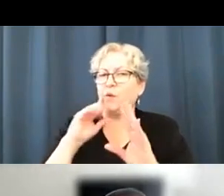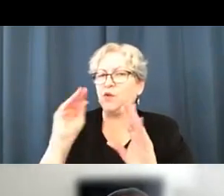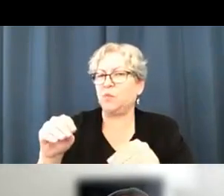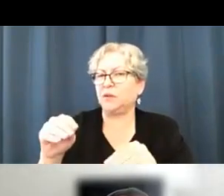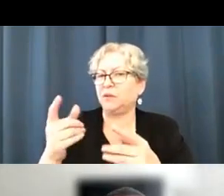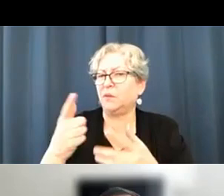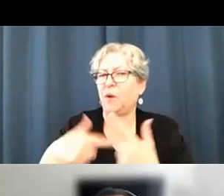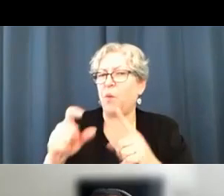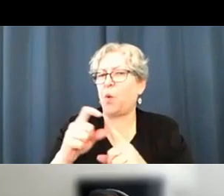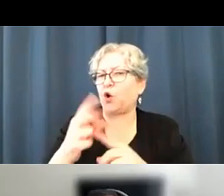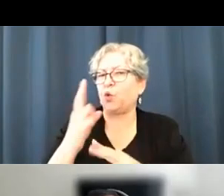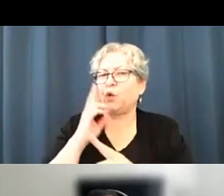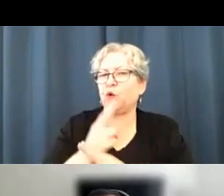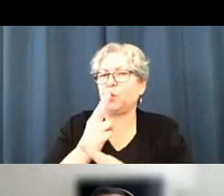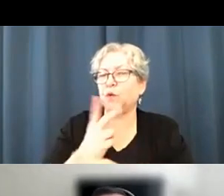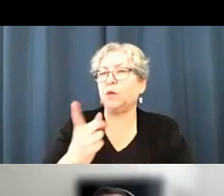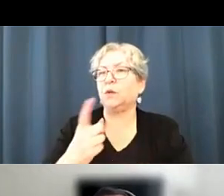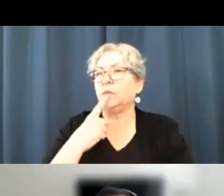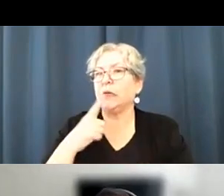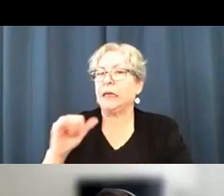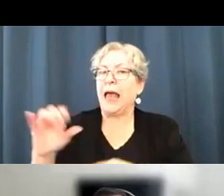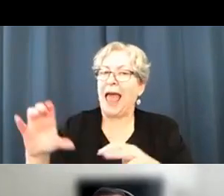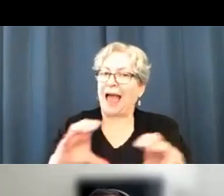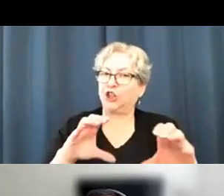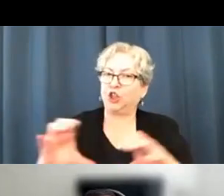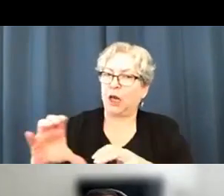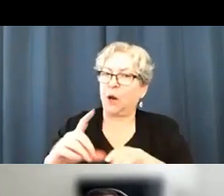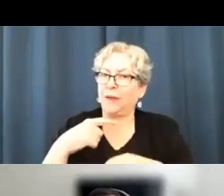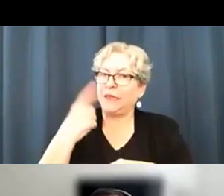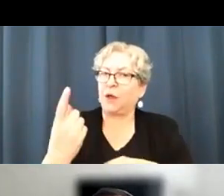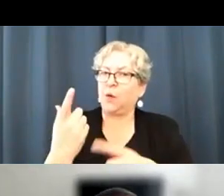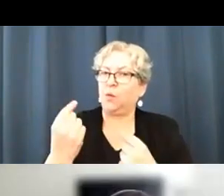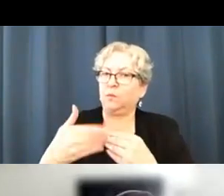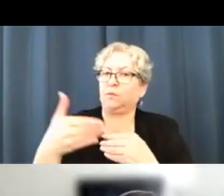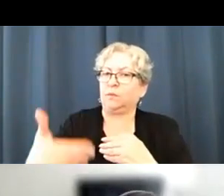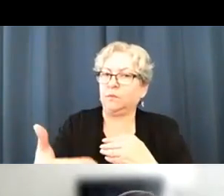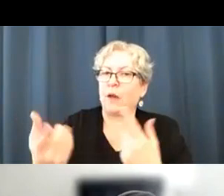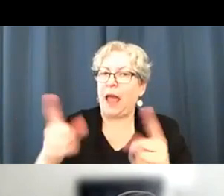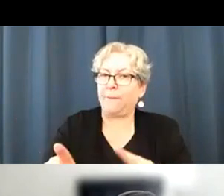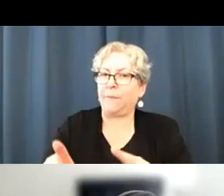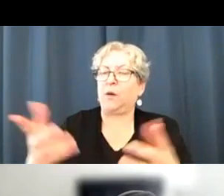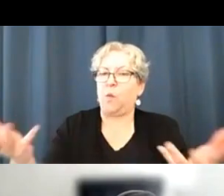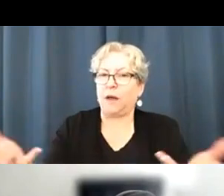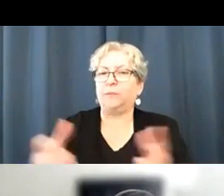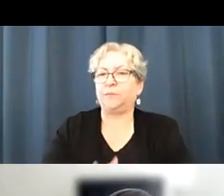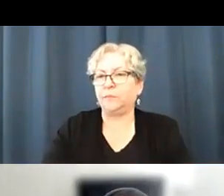And you're gonna use a verb. It's gonna be action-oriented, it's gonna describe what's gonna happen. Yeah, exactly.